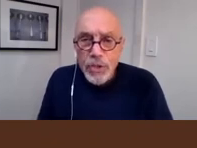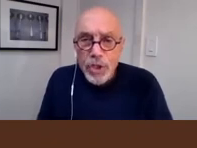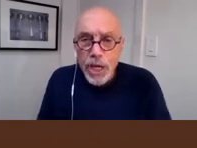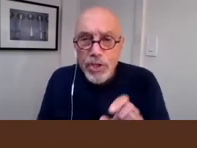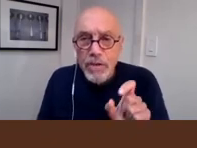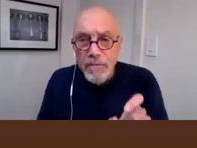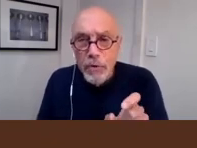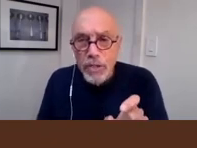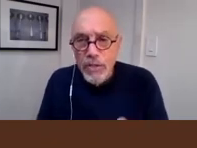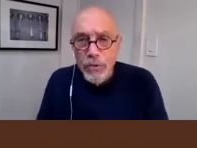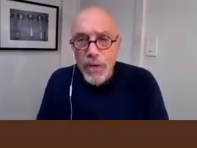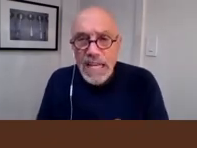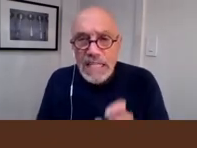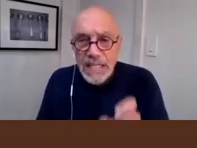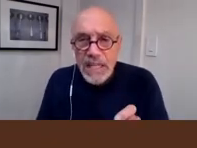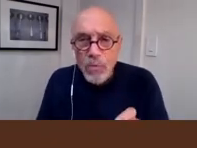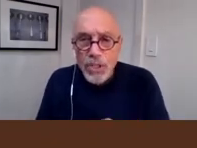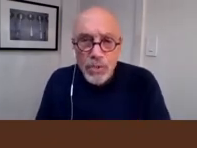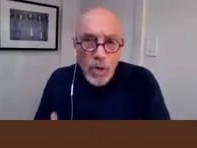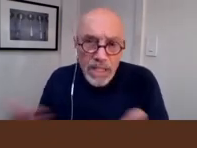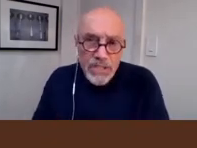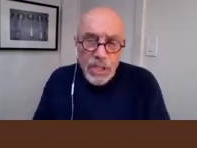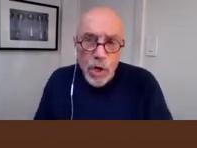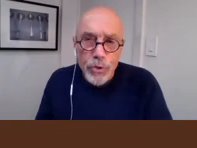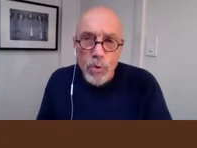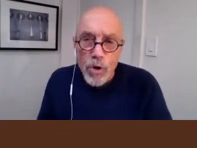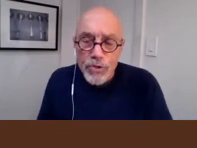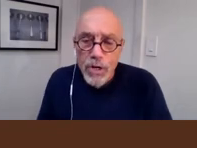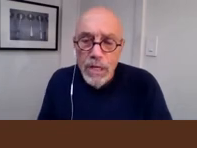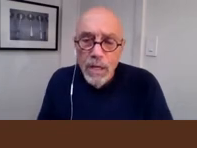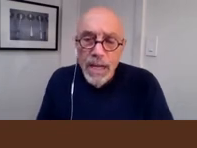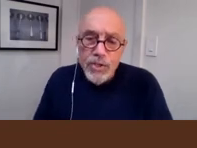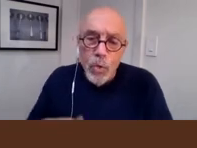to change the fruit into a seed which is what needs to go into a roster, so